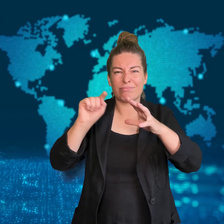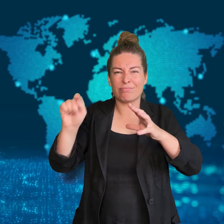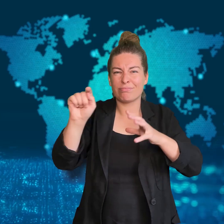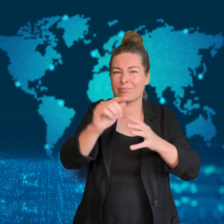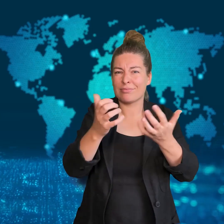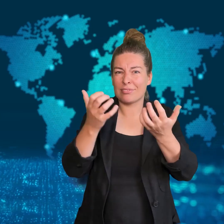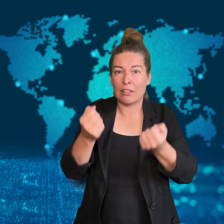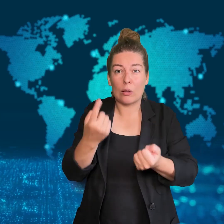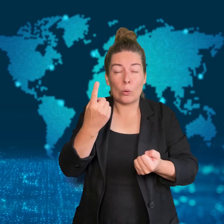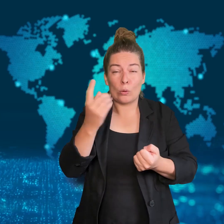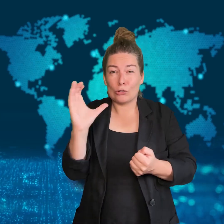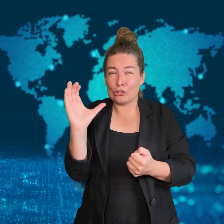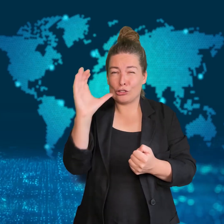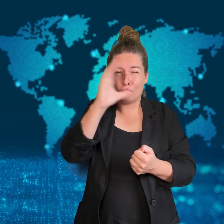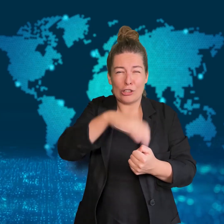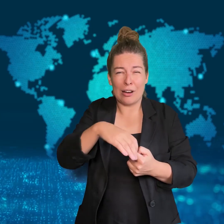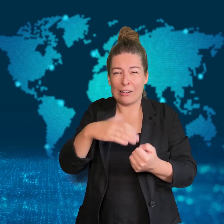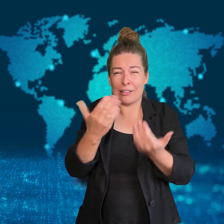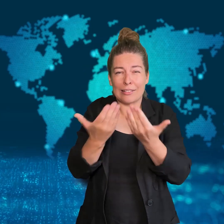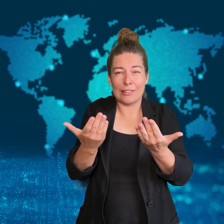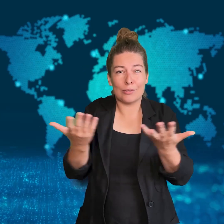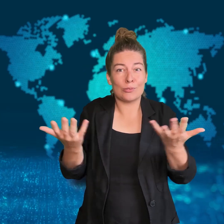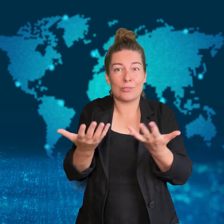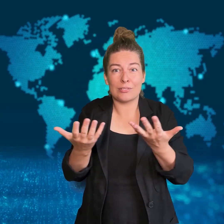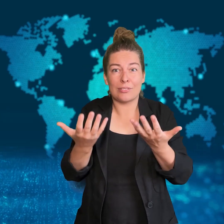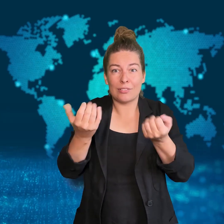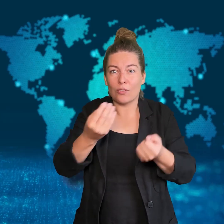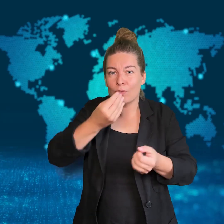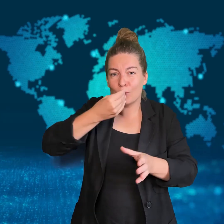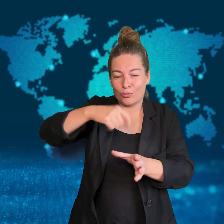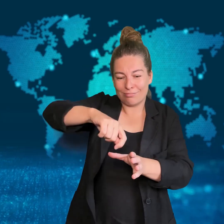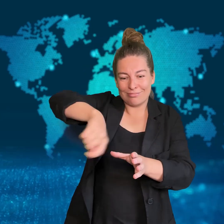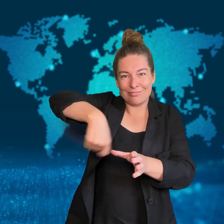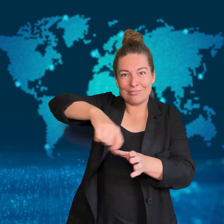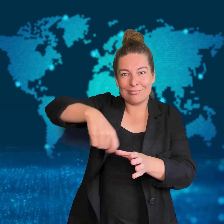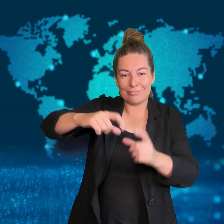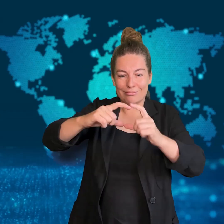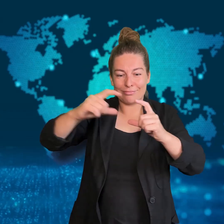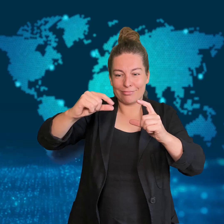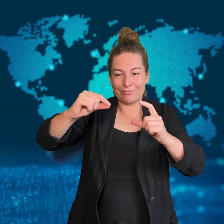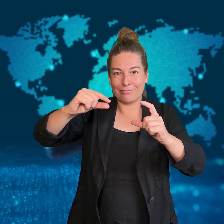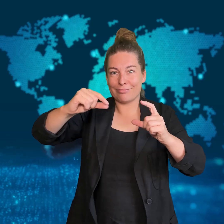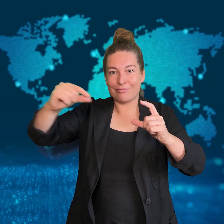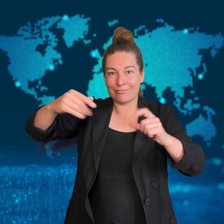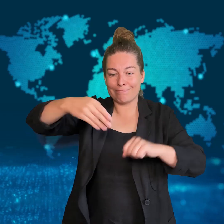including pieces of shuttles and satellites.